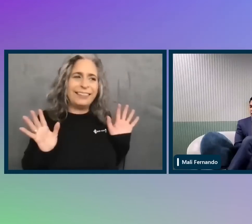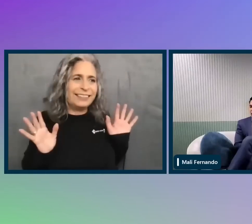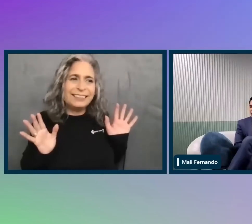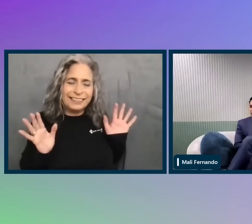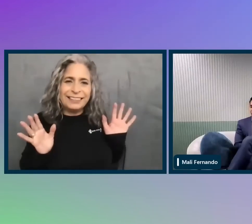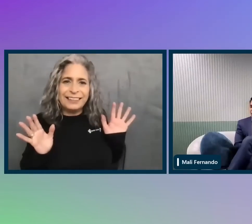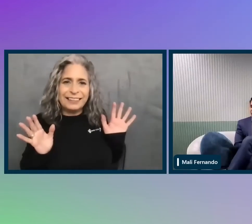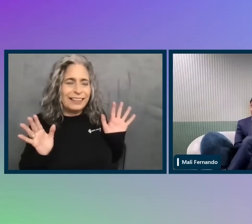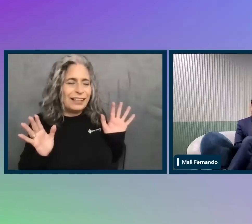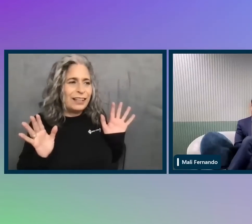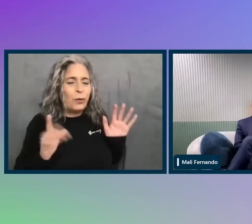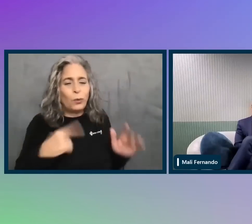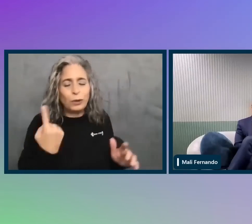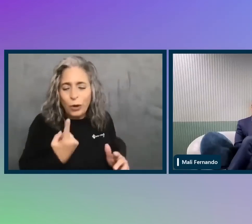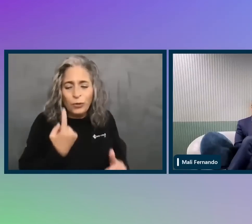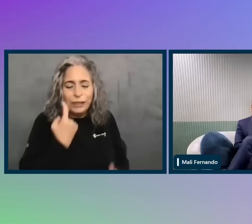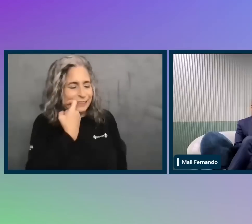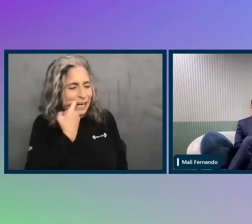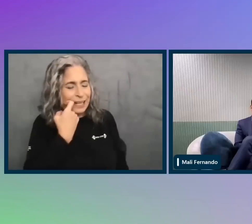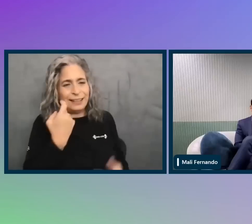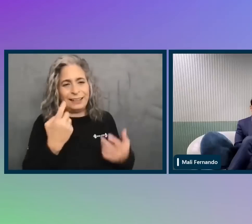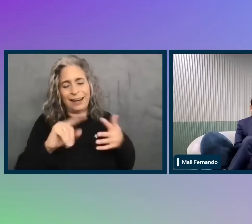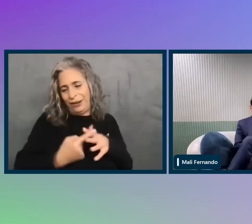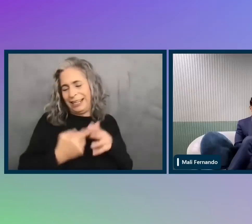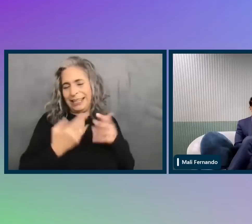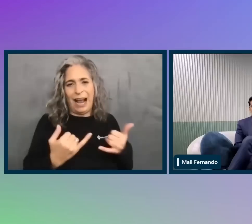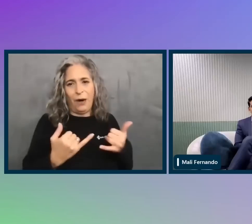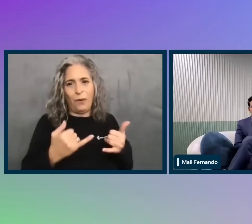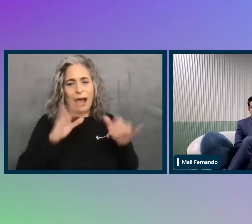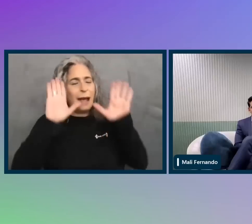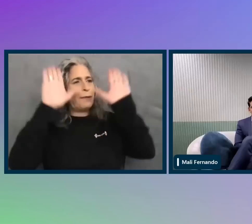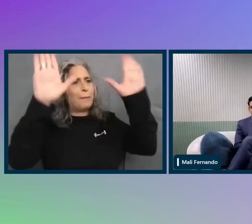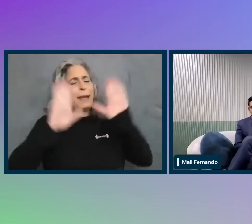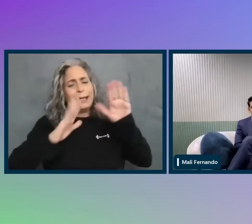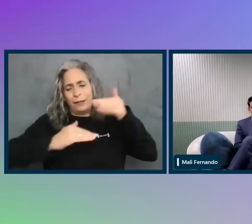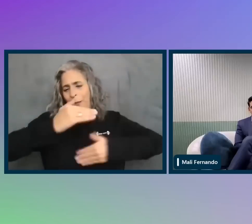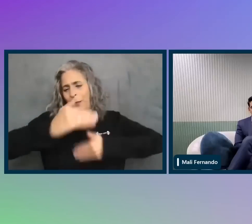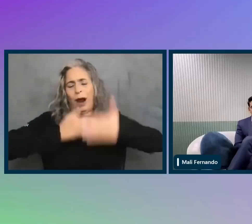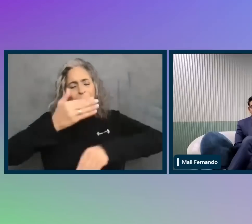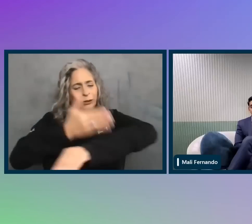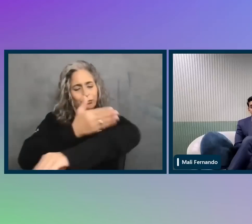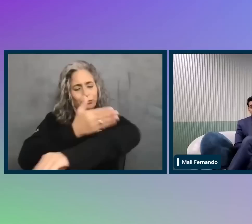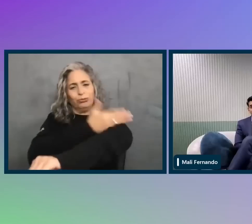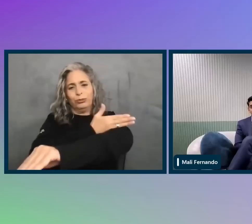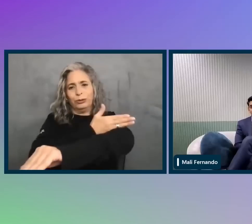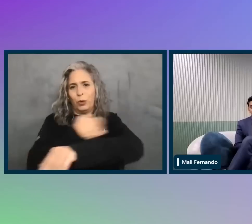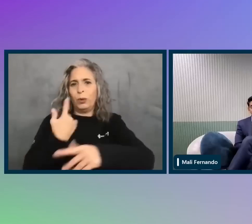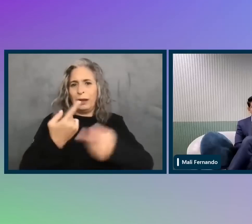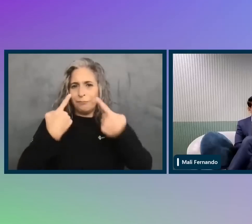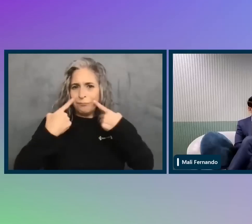I'm amazed at the progress that we've made as an organization and I'm grateful to